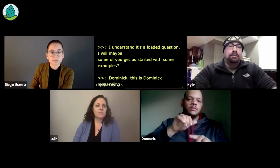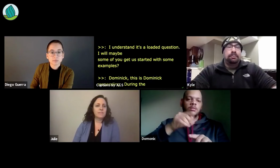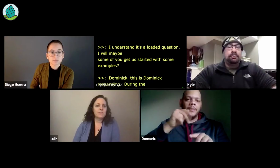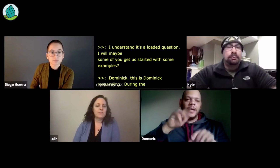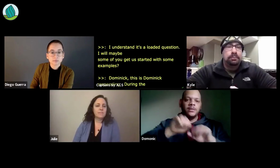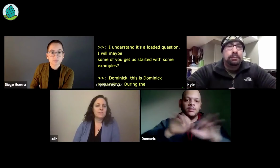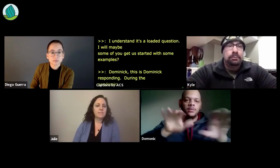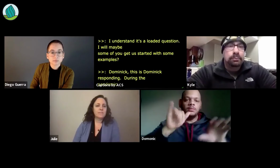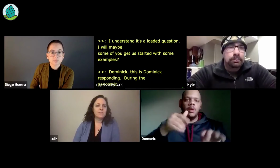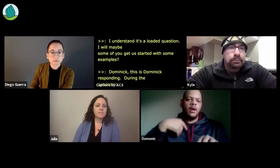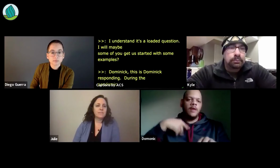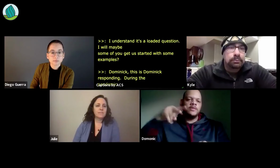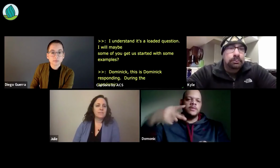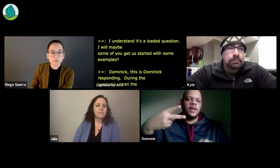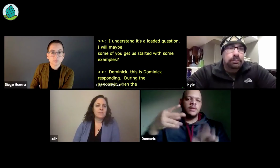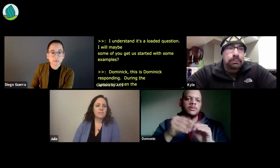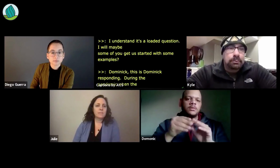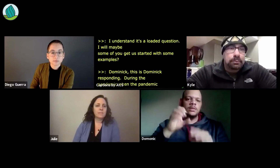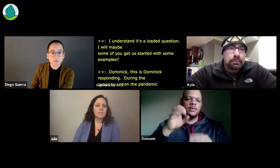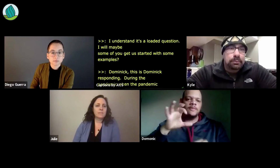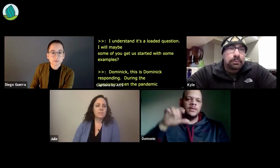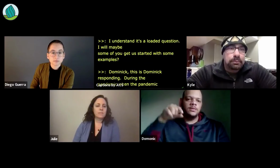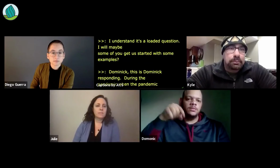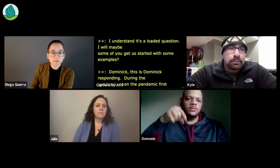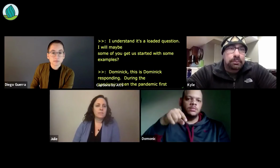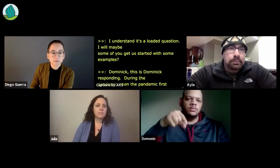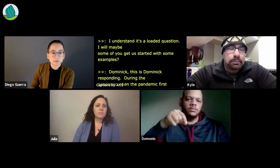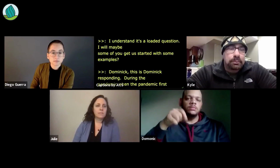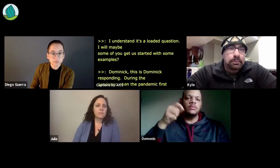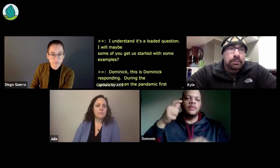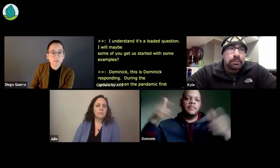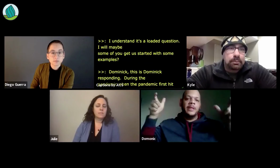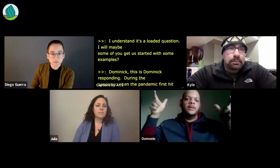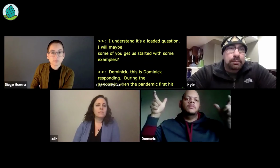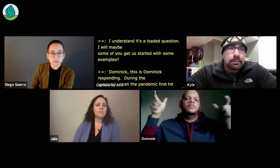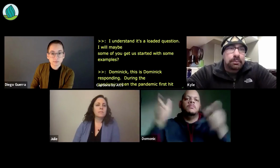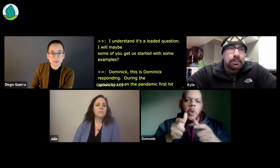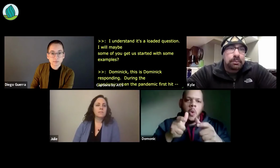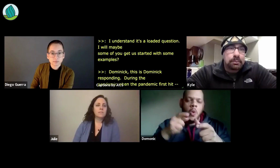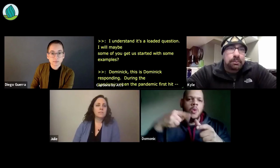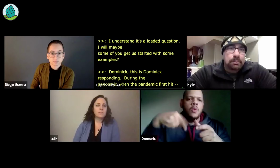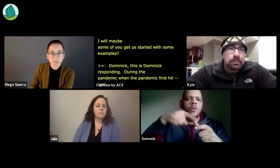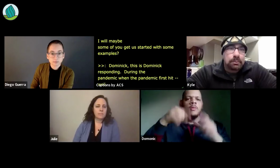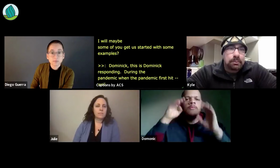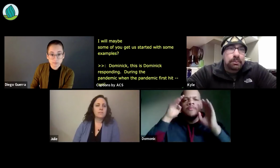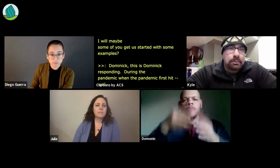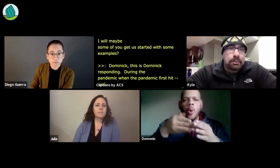just right before that, we had our second EFC meeting, and it was reduced in size.